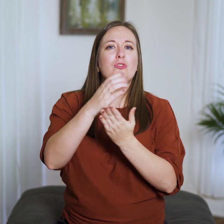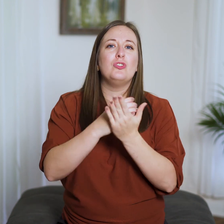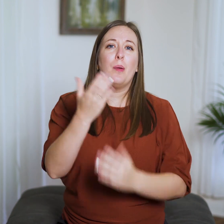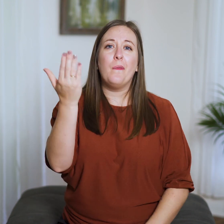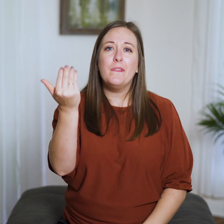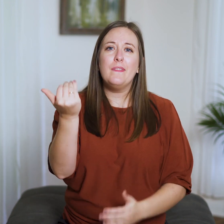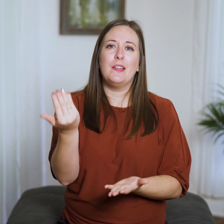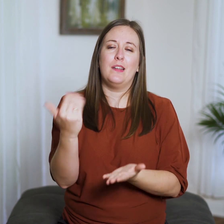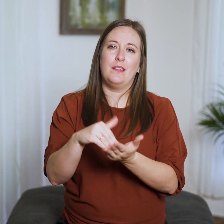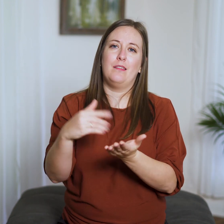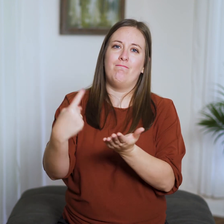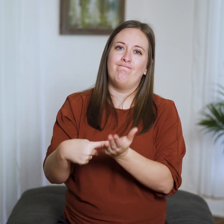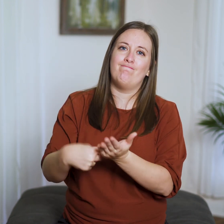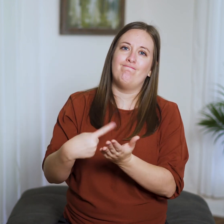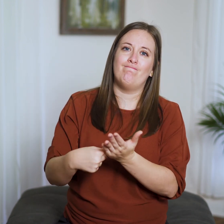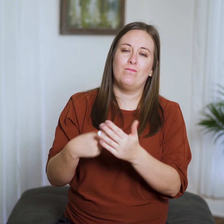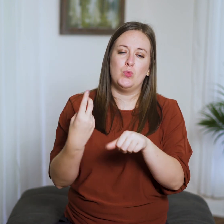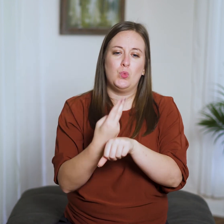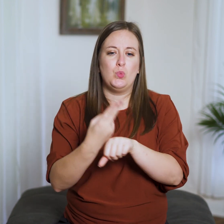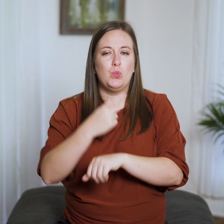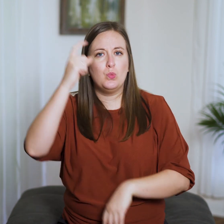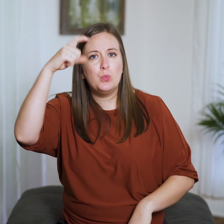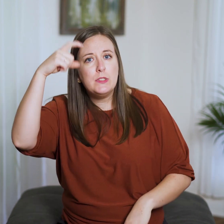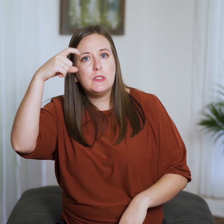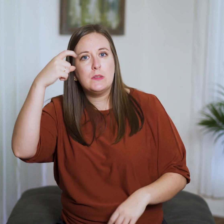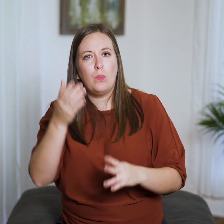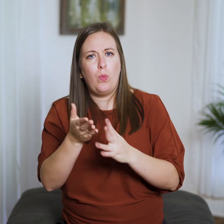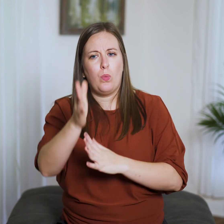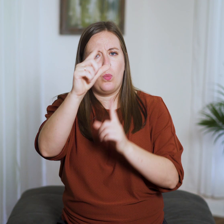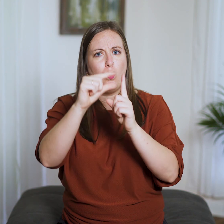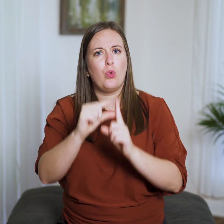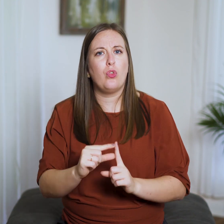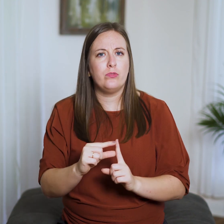Chapter 15 revisits the theme of using wisdom in our speech.